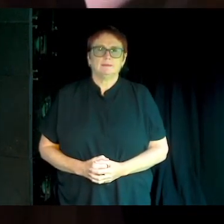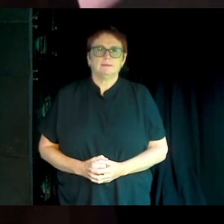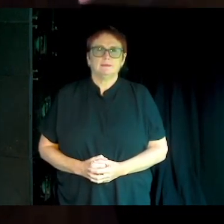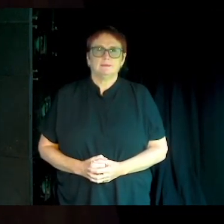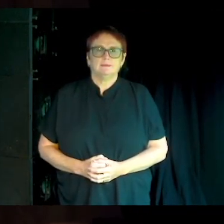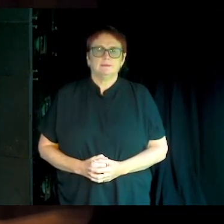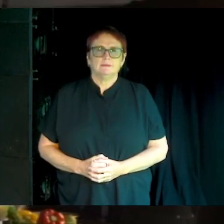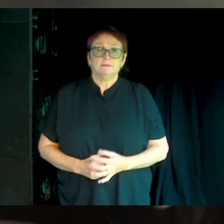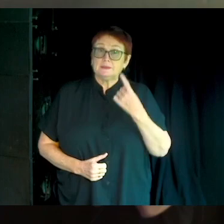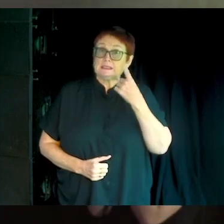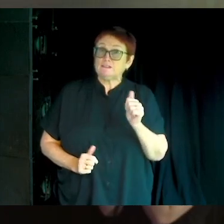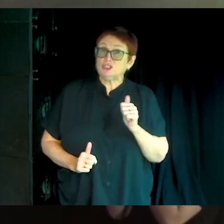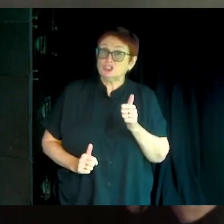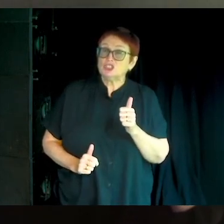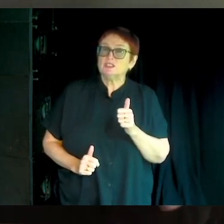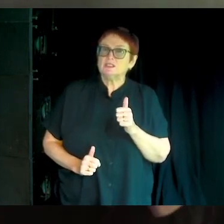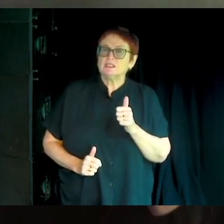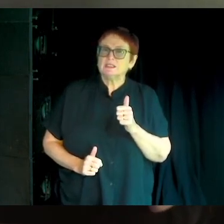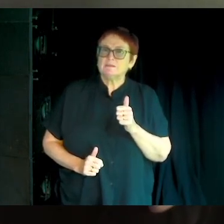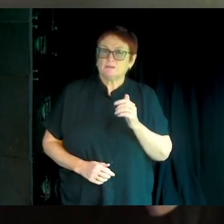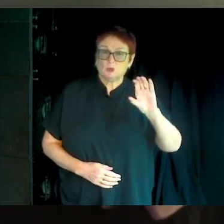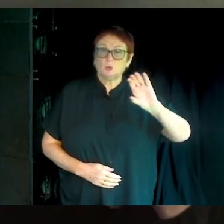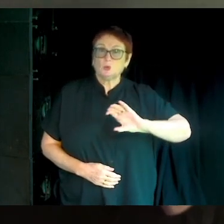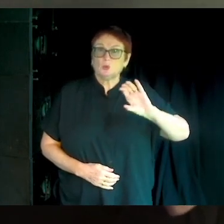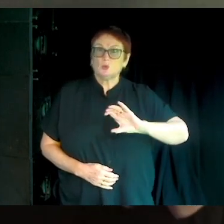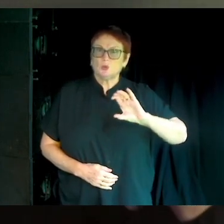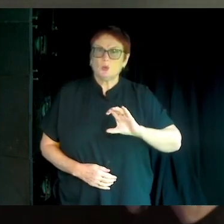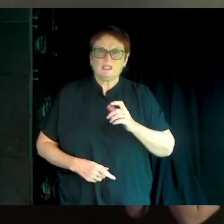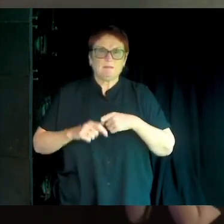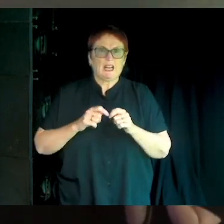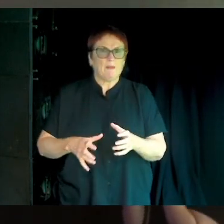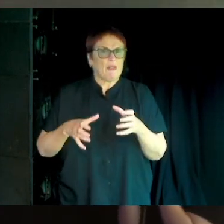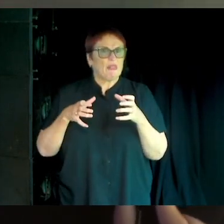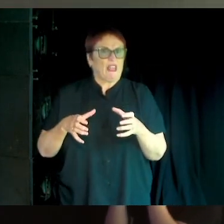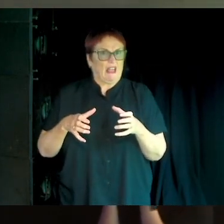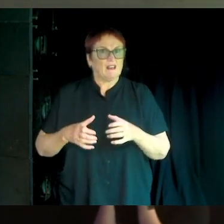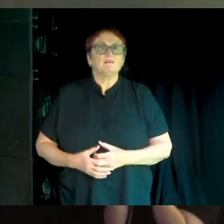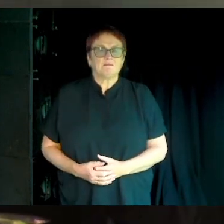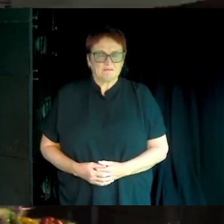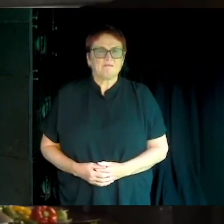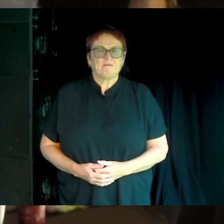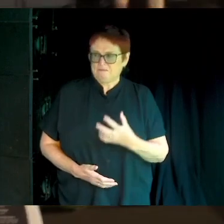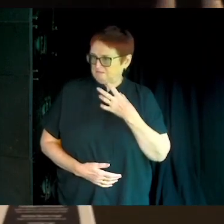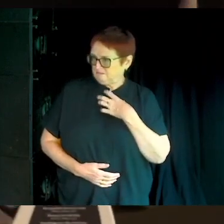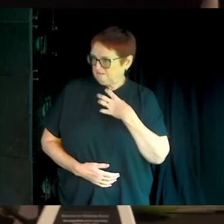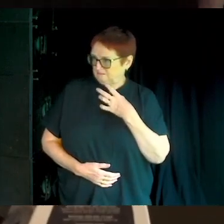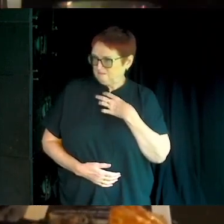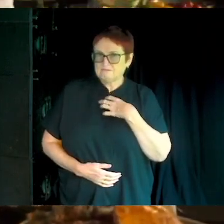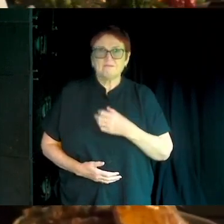so as you can see the chili sauce is already thickened wow you can either coat it